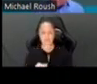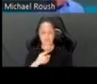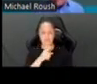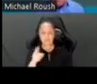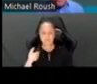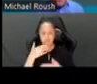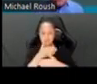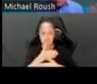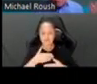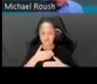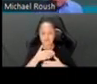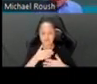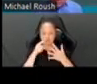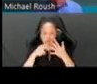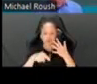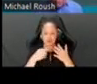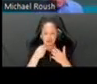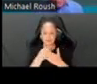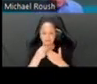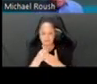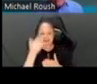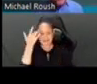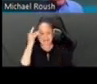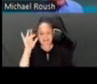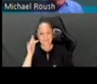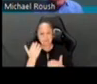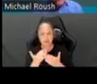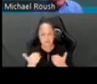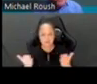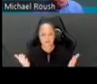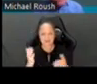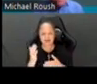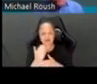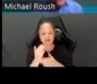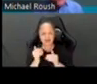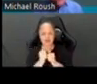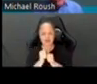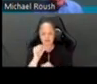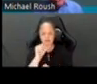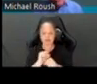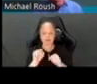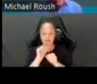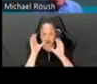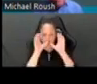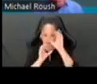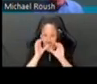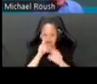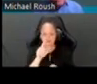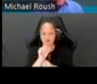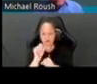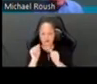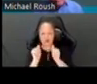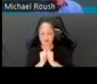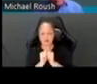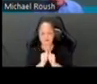all of these Money Smart materials and sharing them with the job seekers that you work with. Have a great day, everyone.